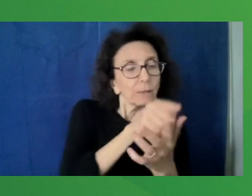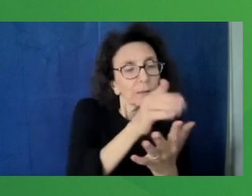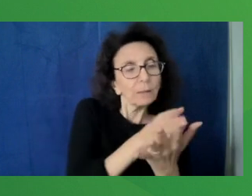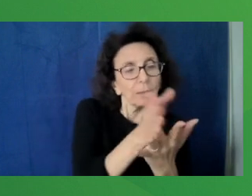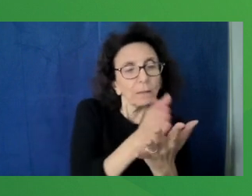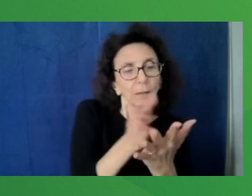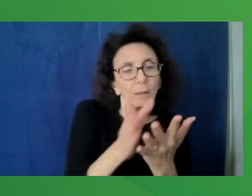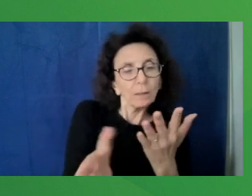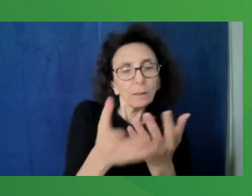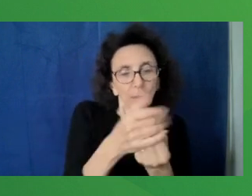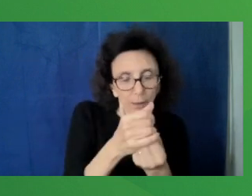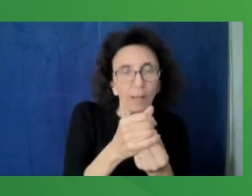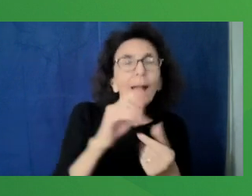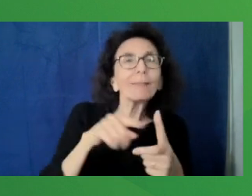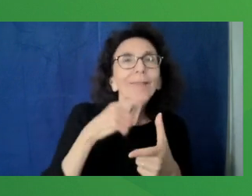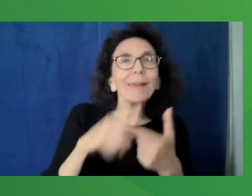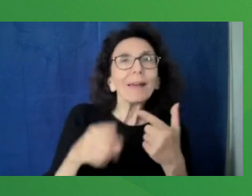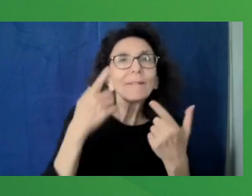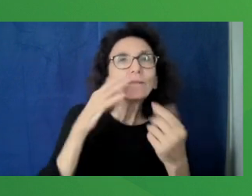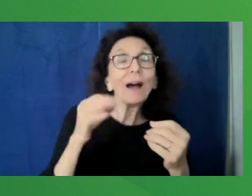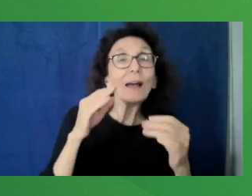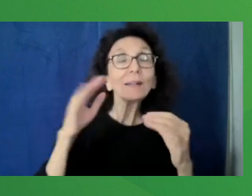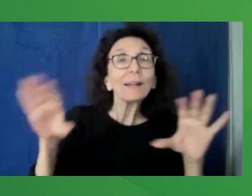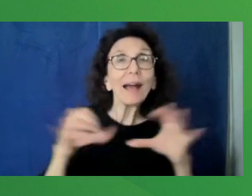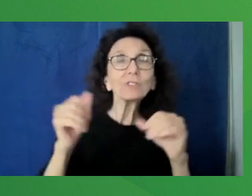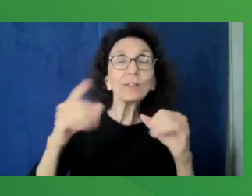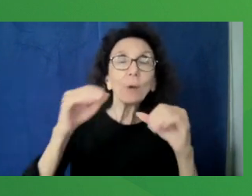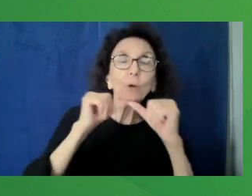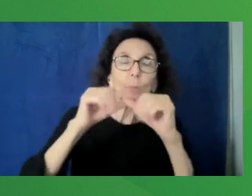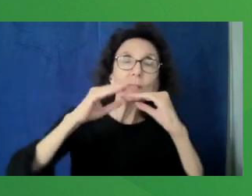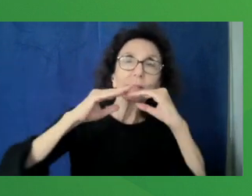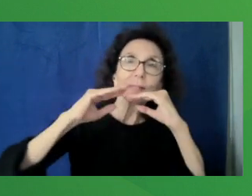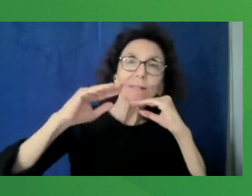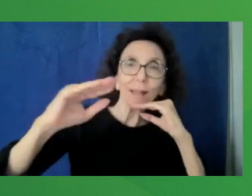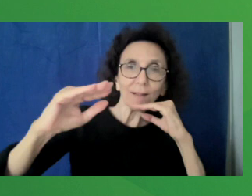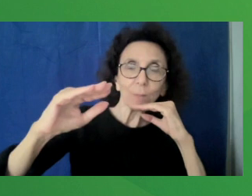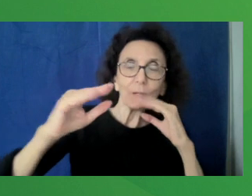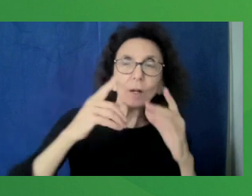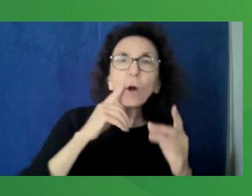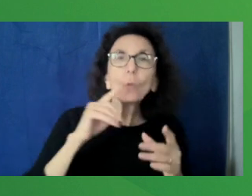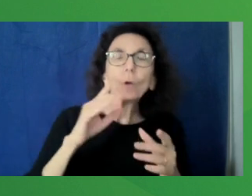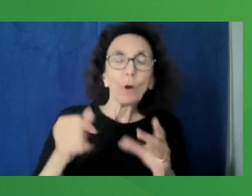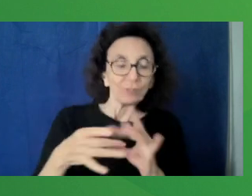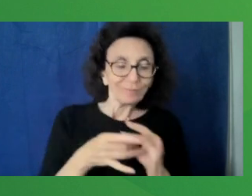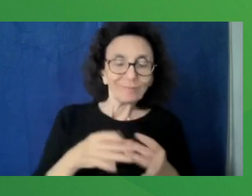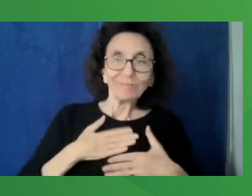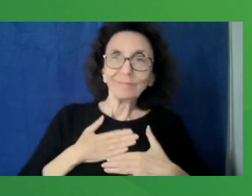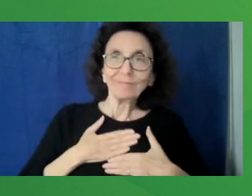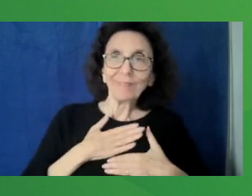actions. We really try to center student identities, knowledge and their local community.